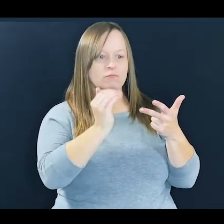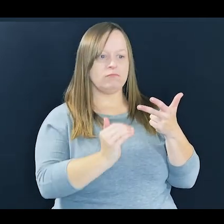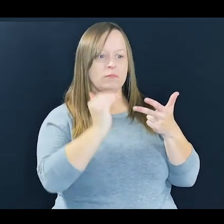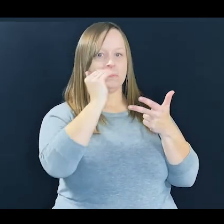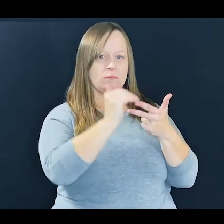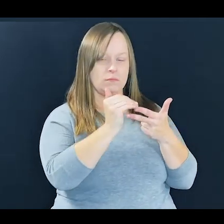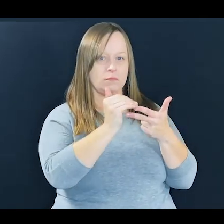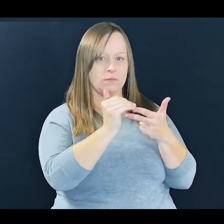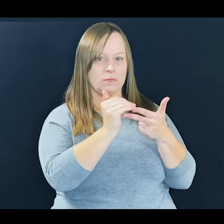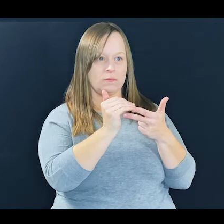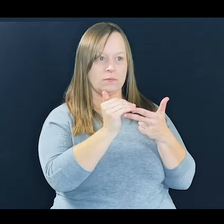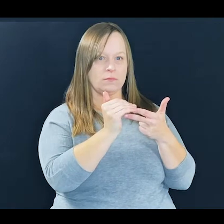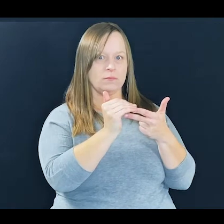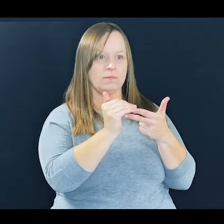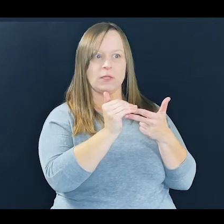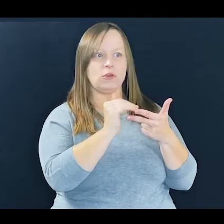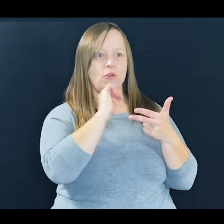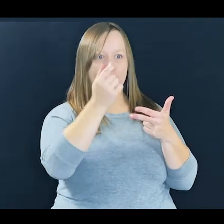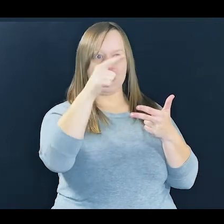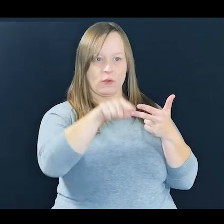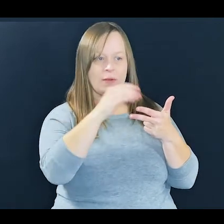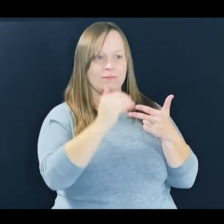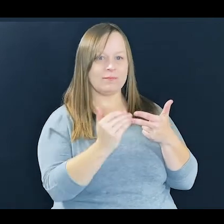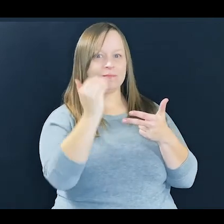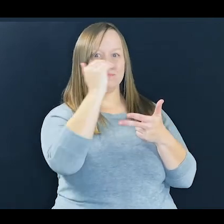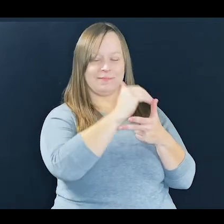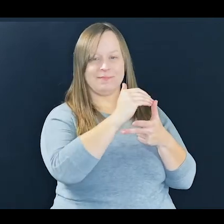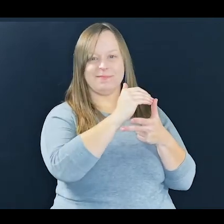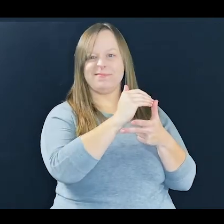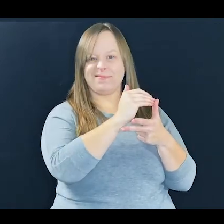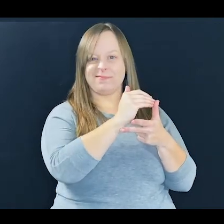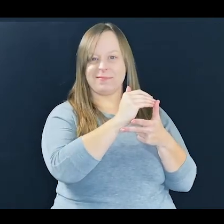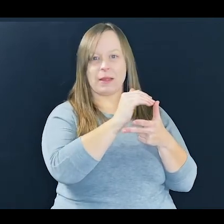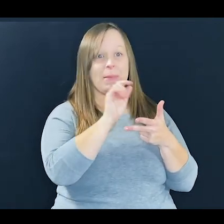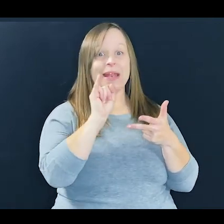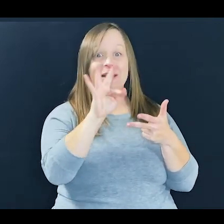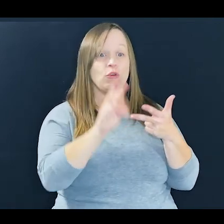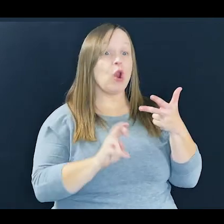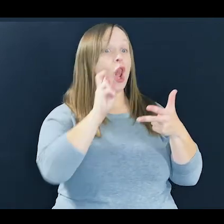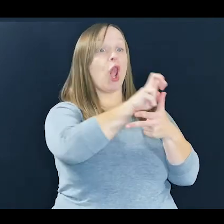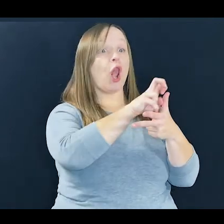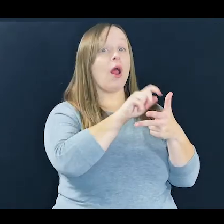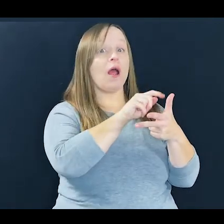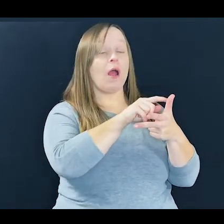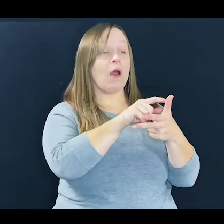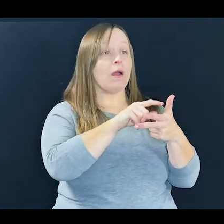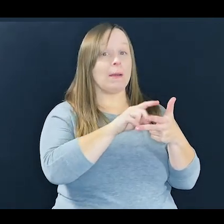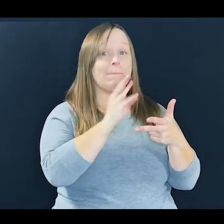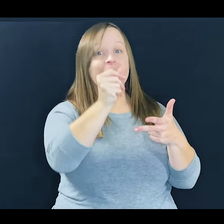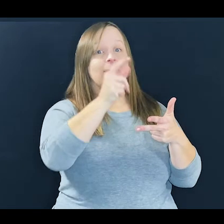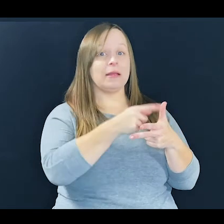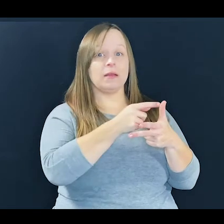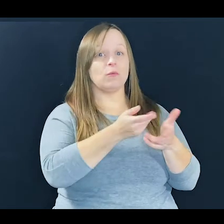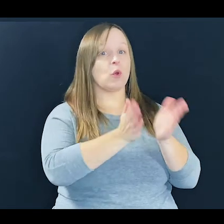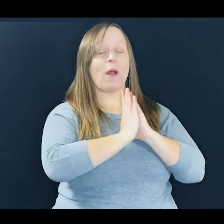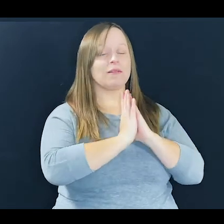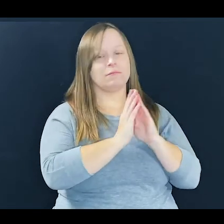then you have the right to climb the ladder and request a mediation or an impartial hearing. So we always like to tell clients